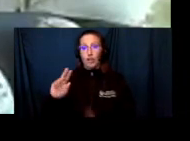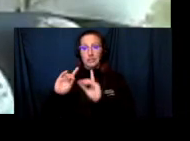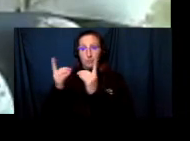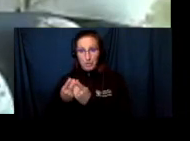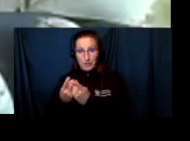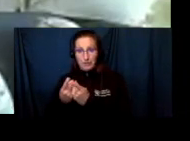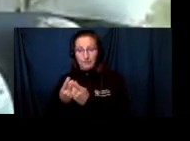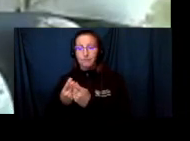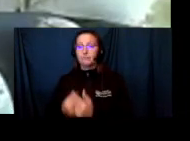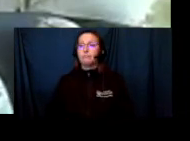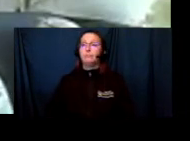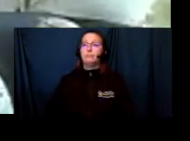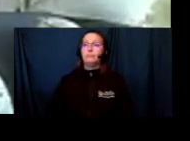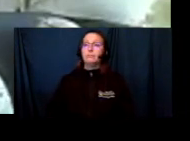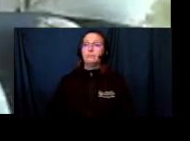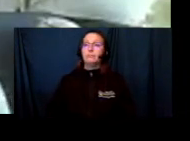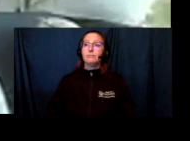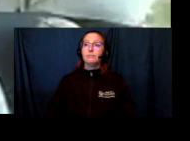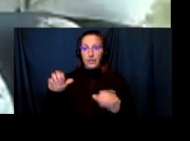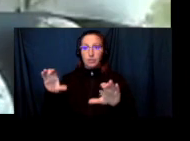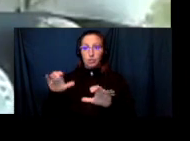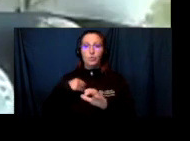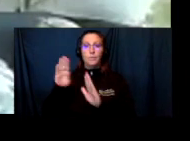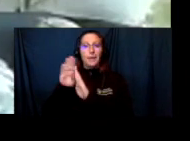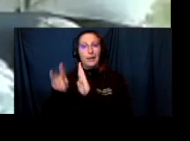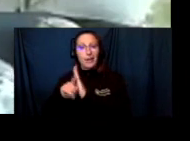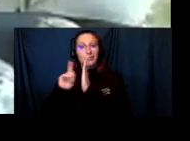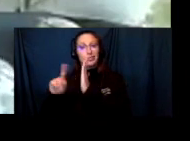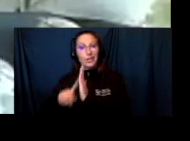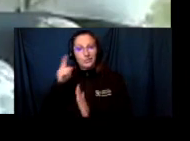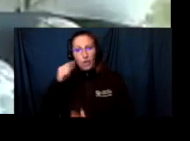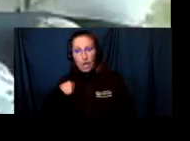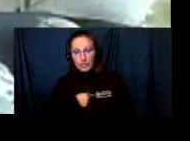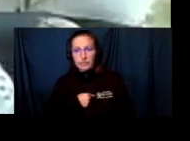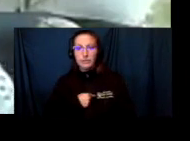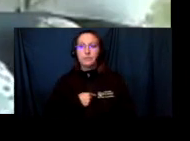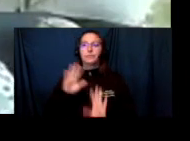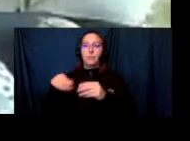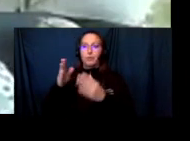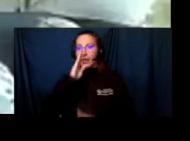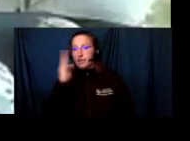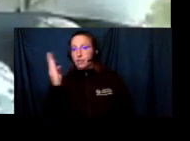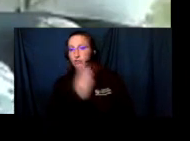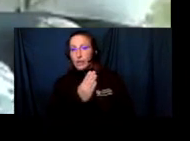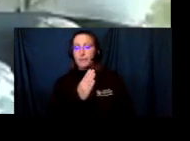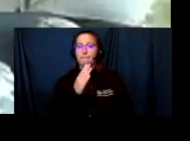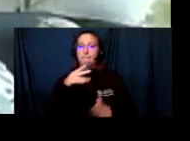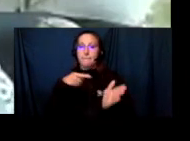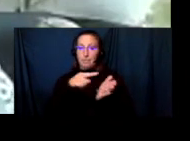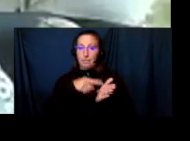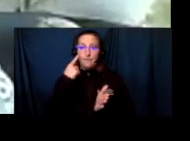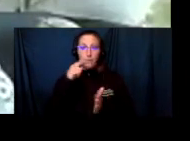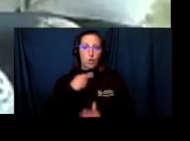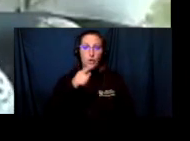who is able to do background checks and to provide direct payment to parents who are doing